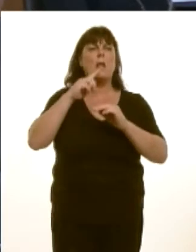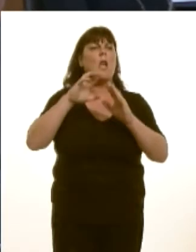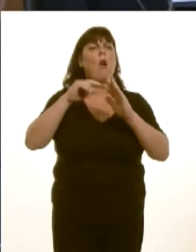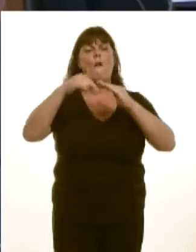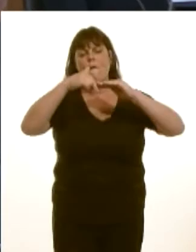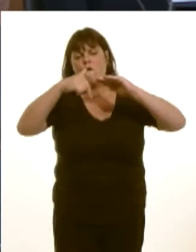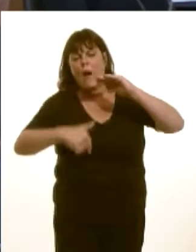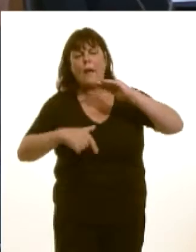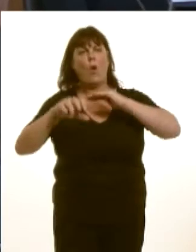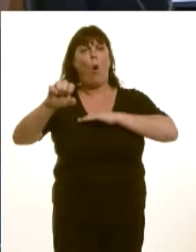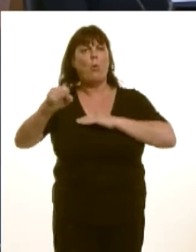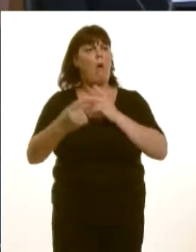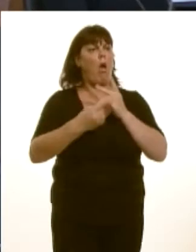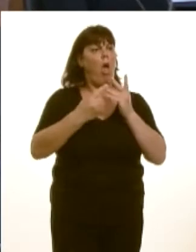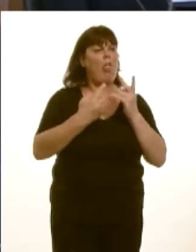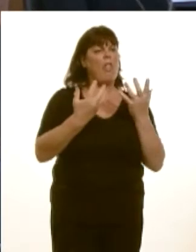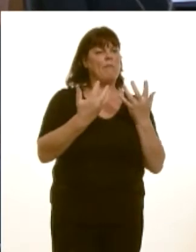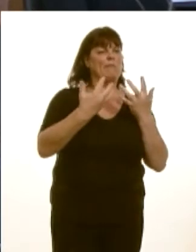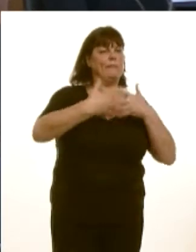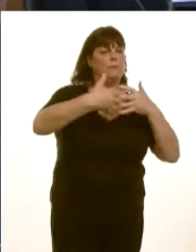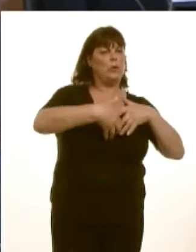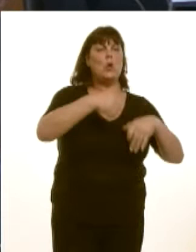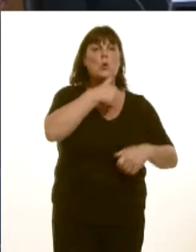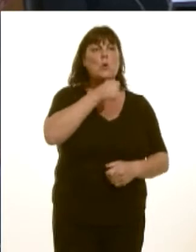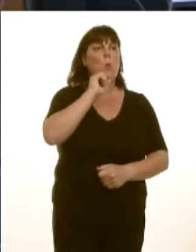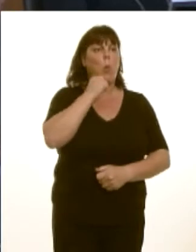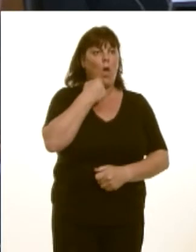There are some who would argue, as I have heard, for a moratorium on onshore wind, and